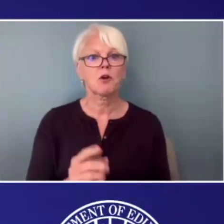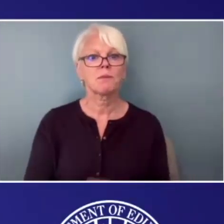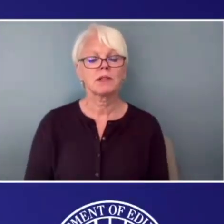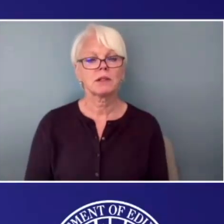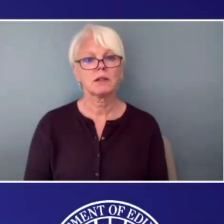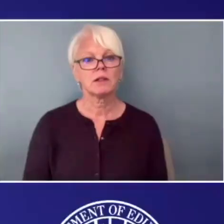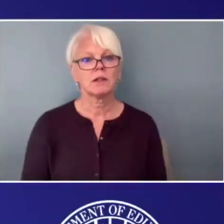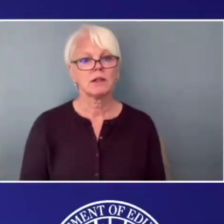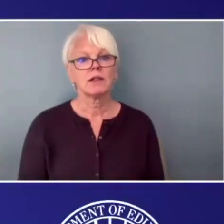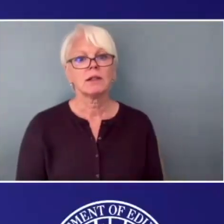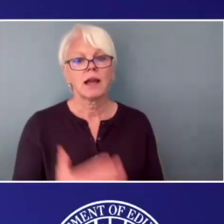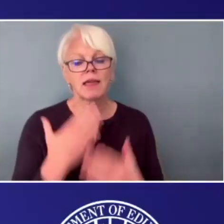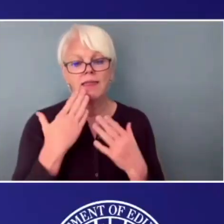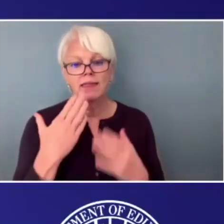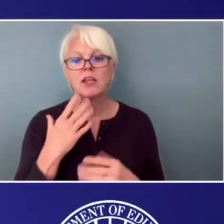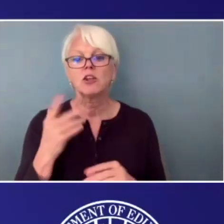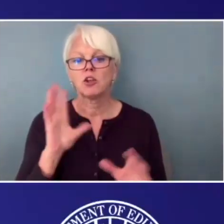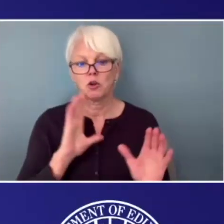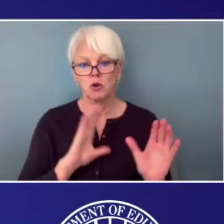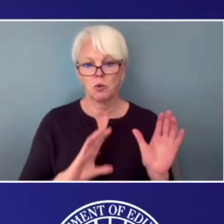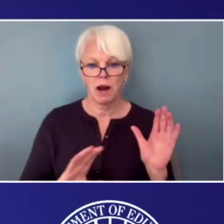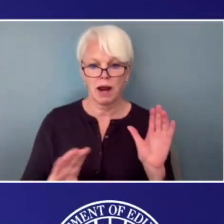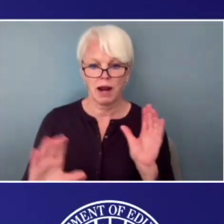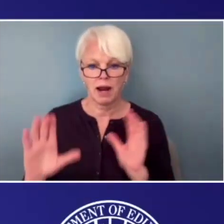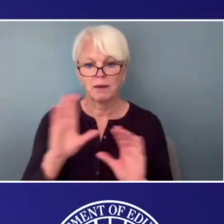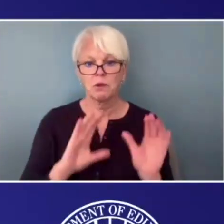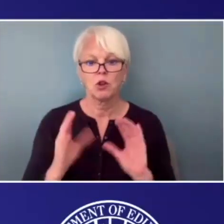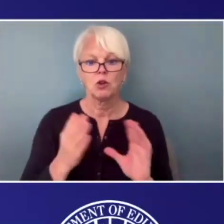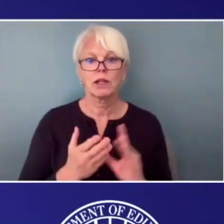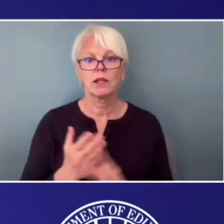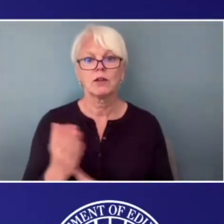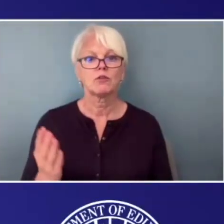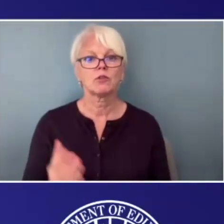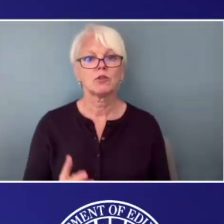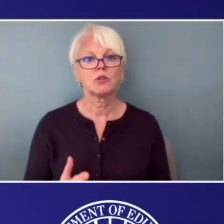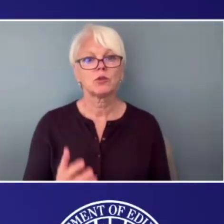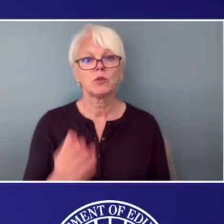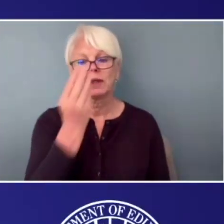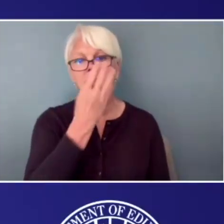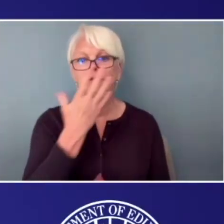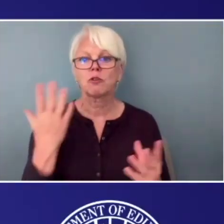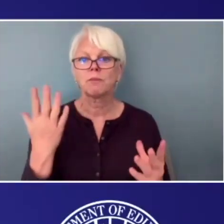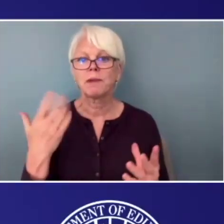Thank you. I'm looking through the information we received.